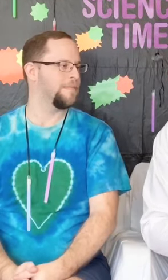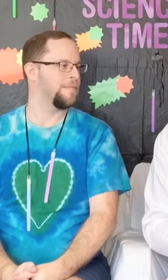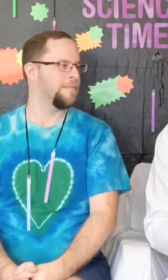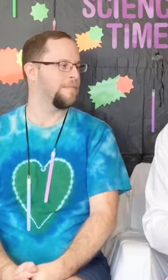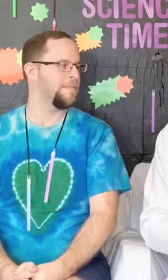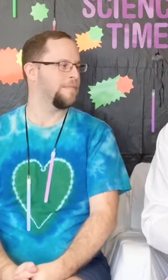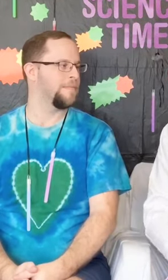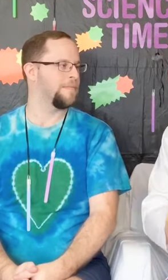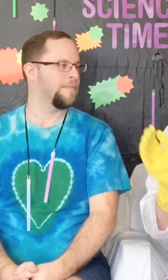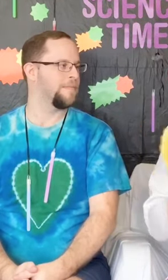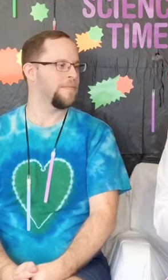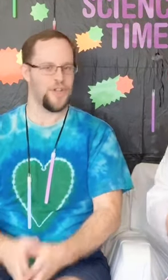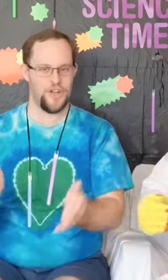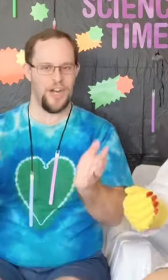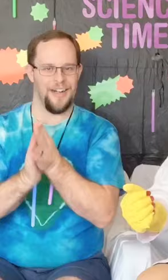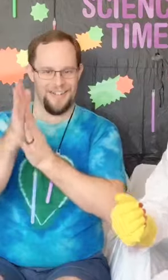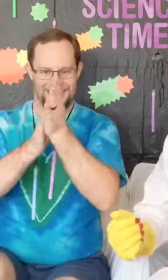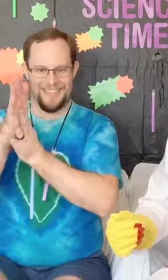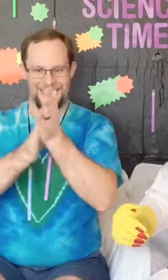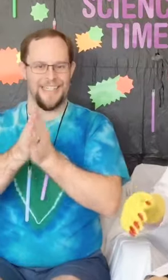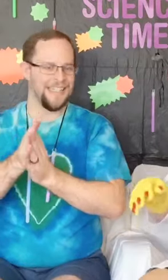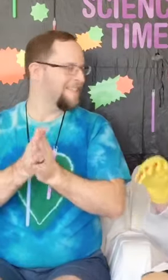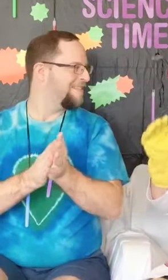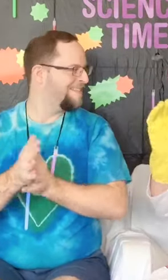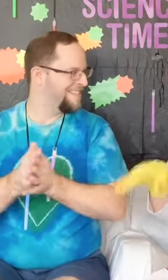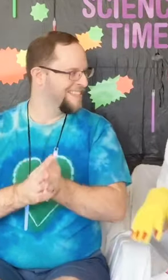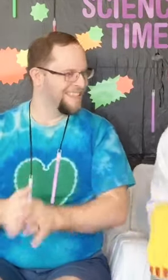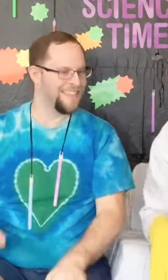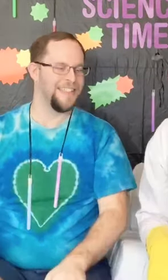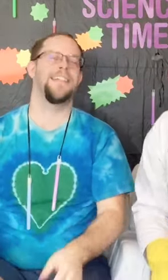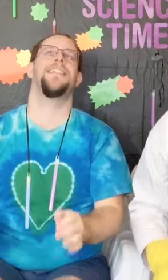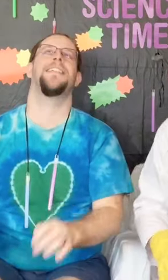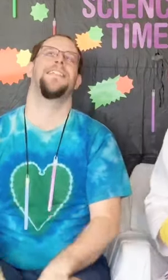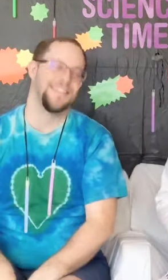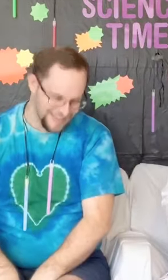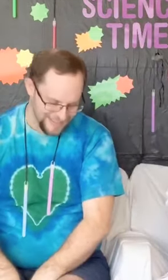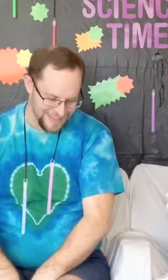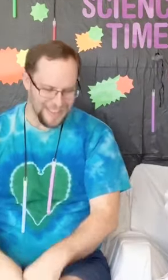learn the Macarena. Here we go. AARON: Sure. CALI: Just kidding! Now let's learn signs!